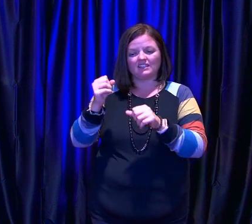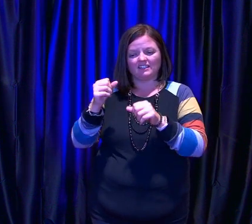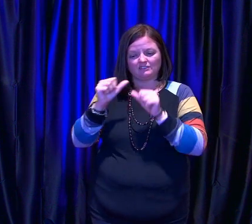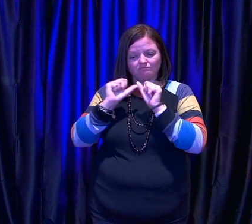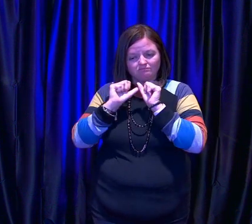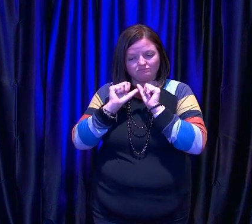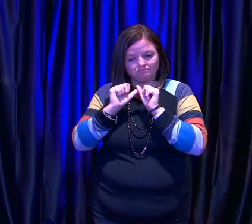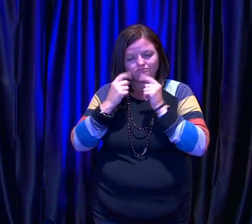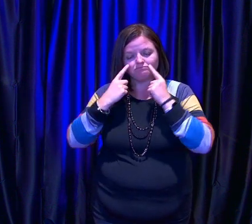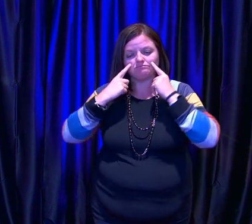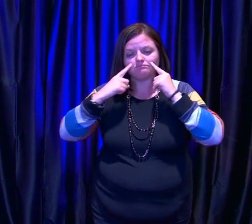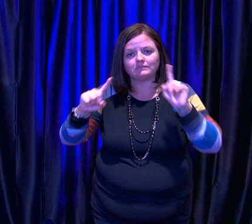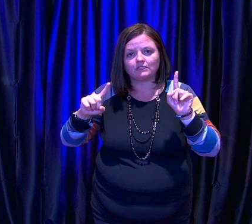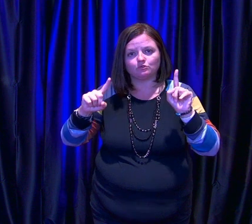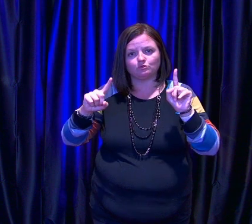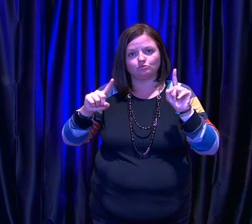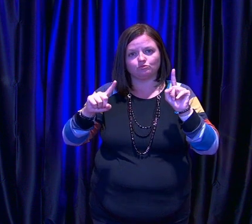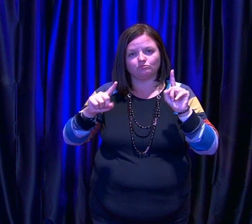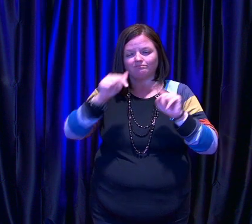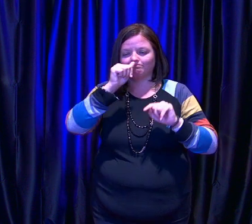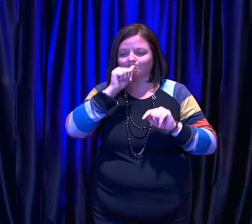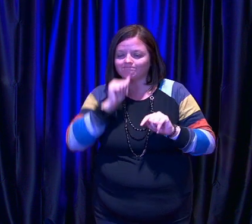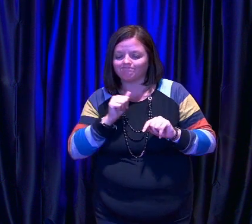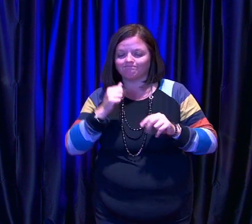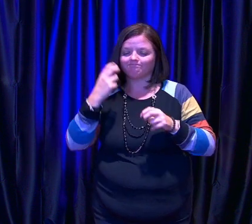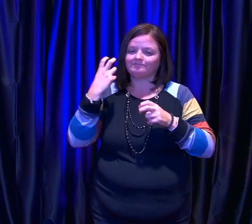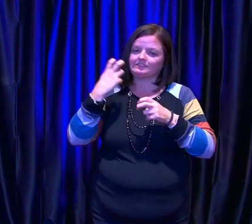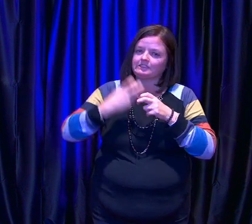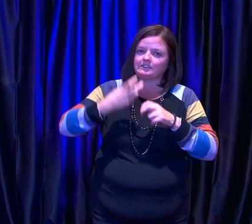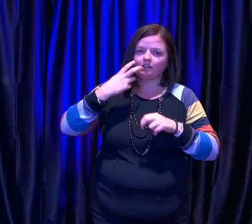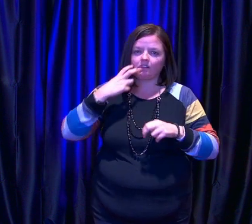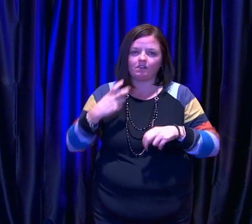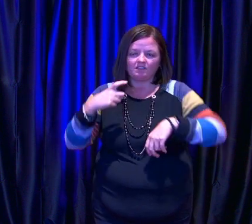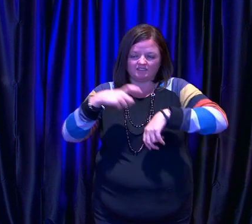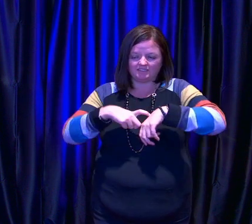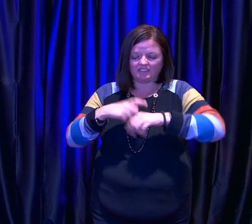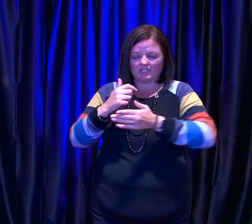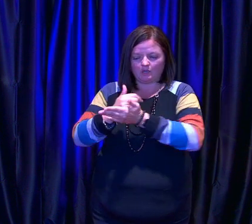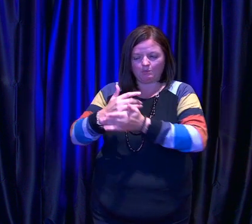tough time and Lord get her back to feeling well